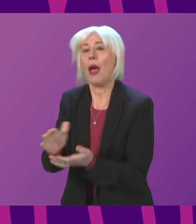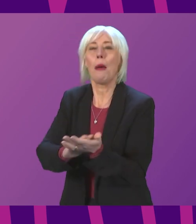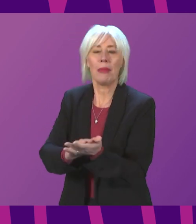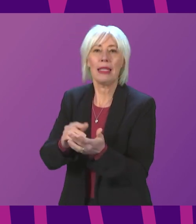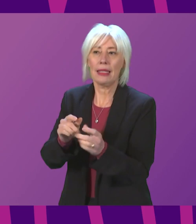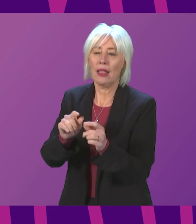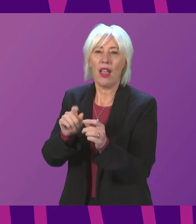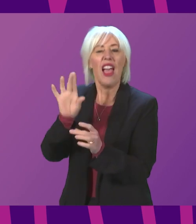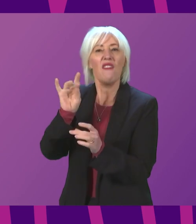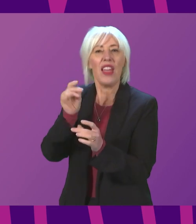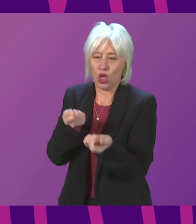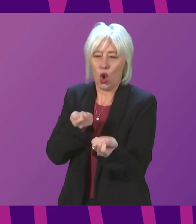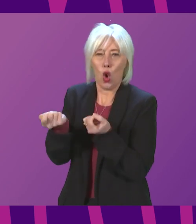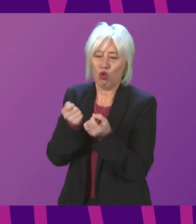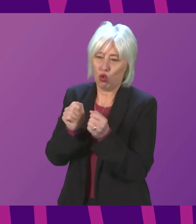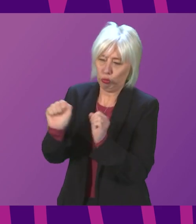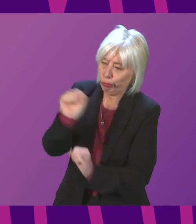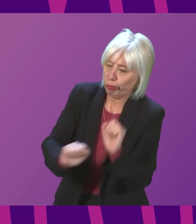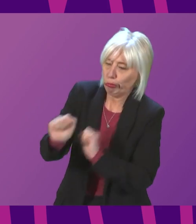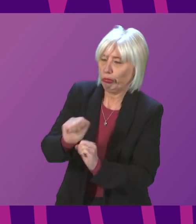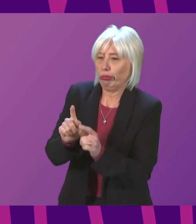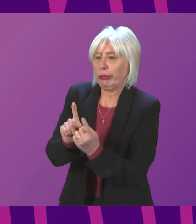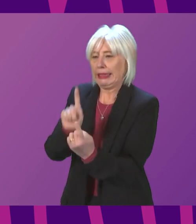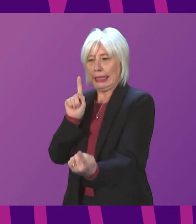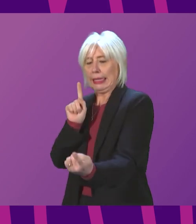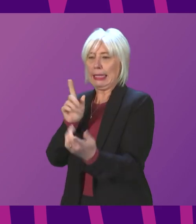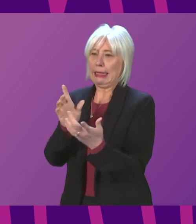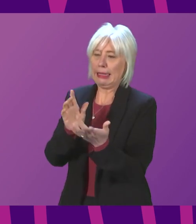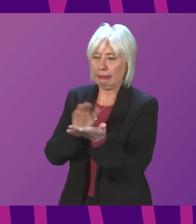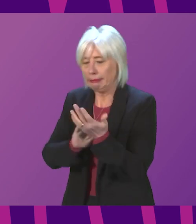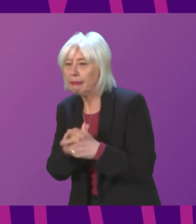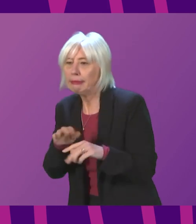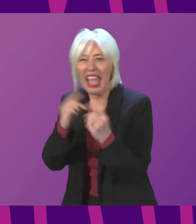infection-control measures around that patient, including distancing and other measures. That